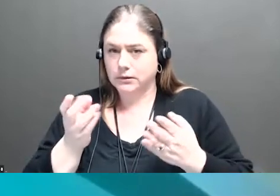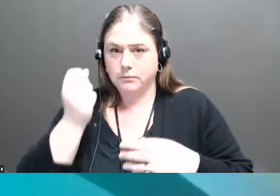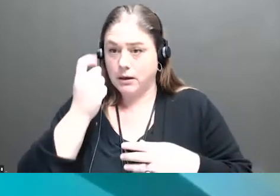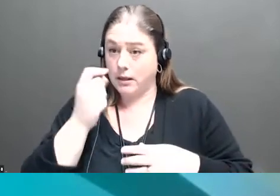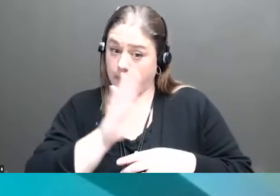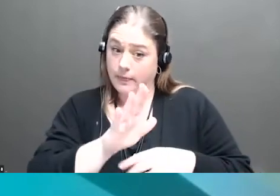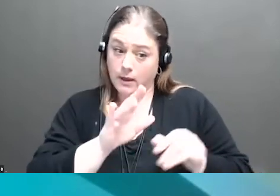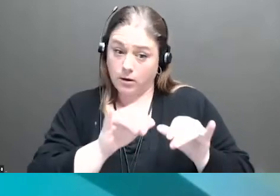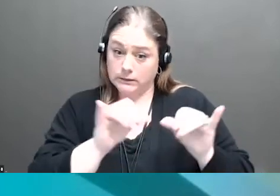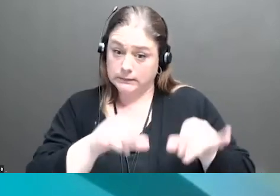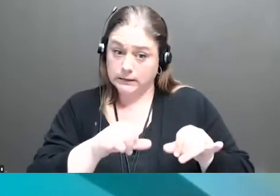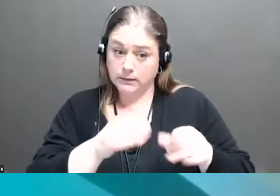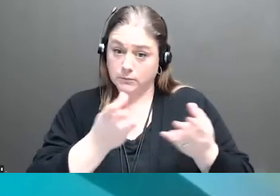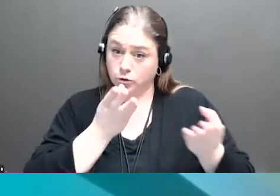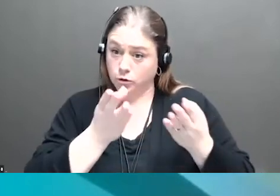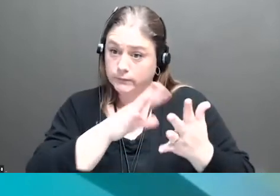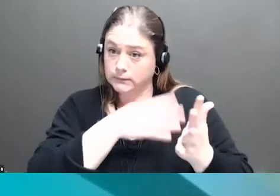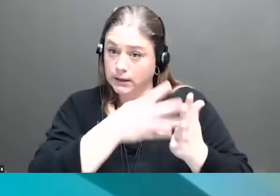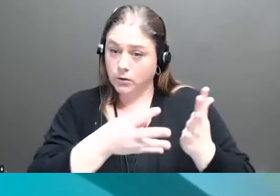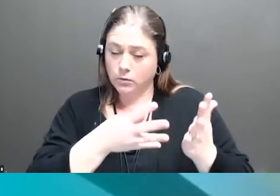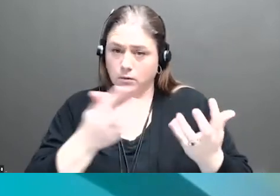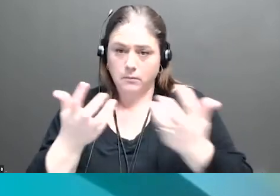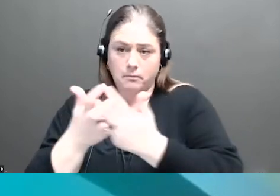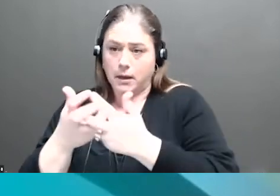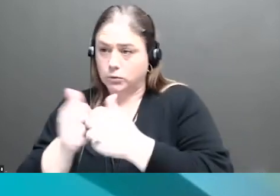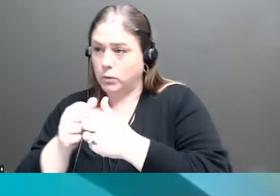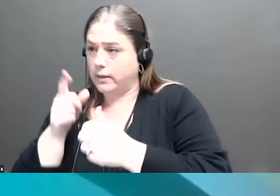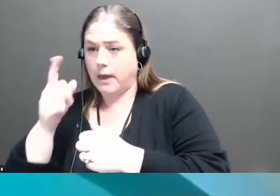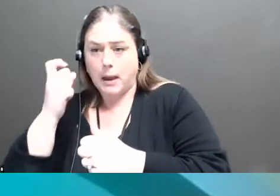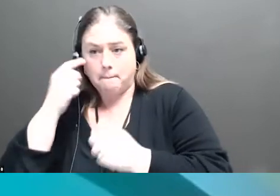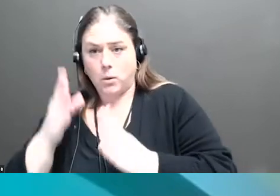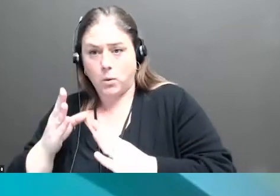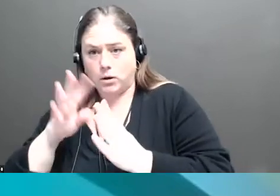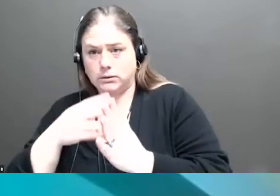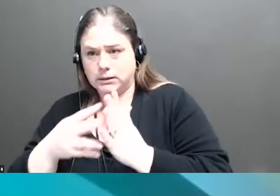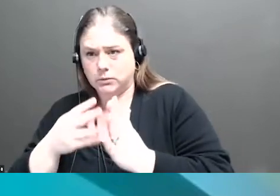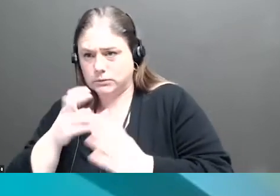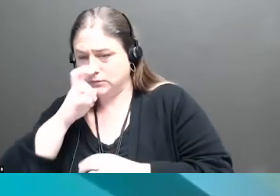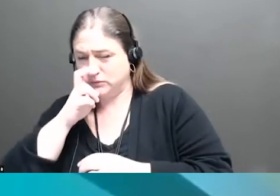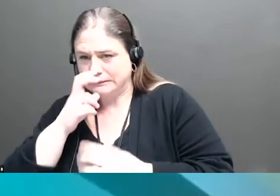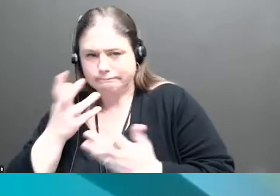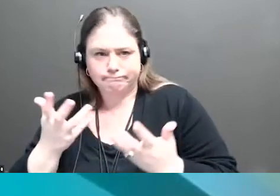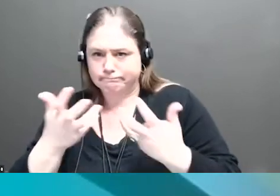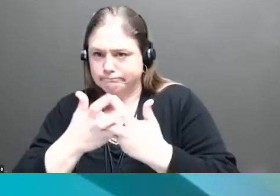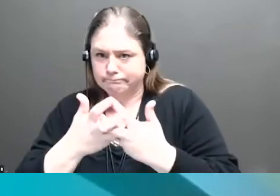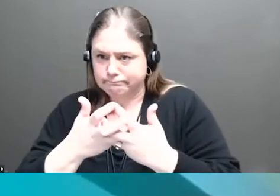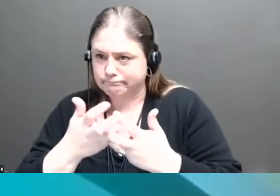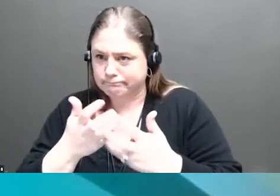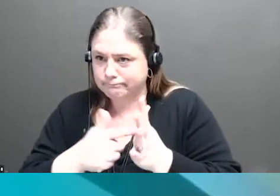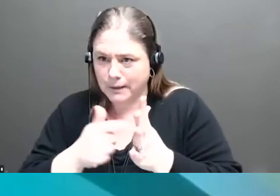employer's rigid work hours. The more concerning is the changing technology. Adaptive technology